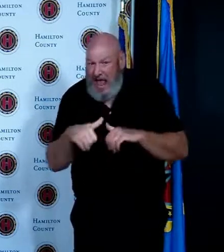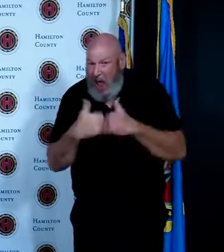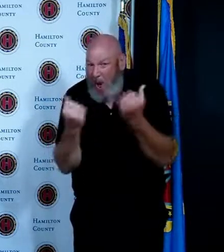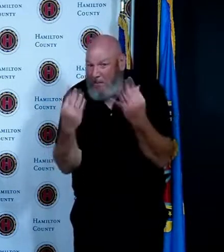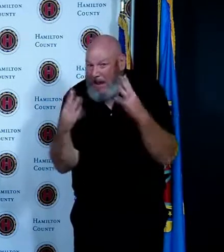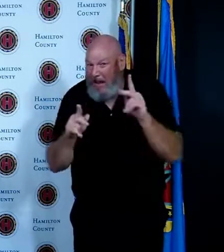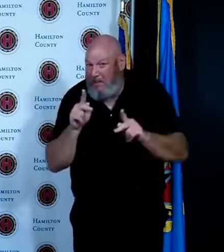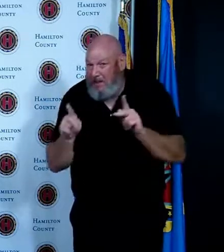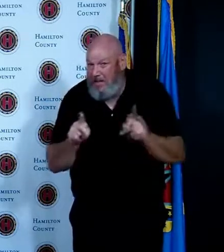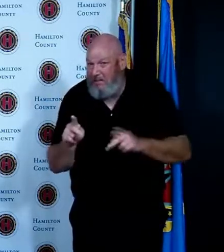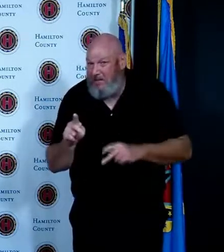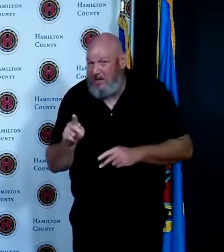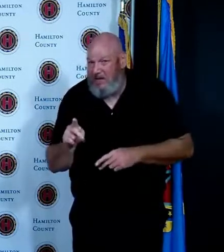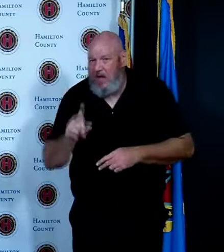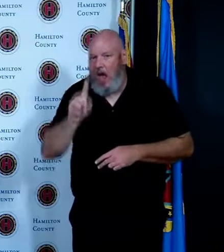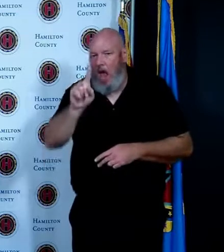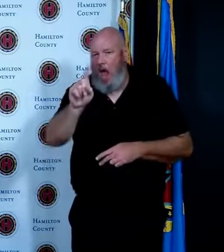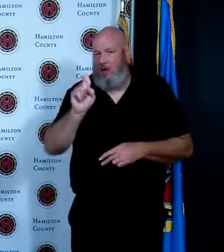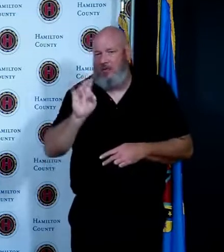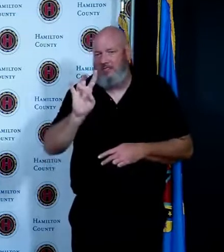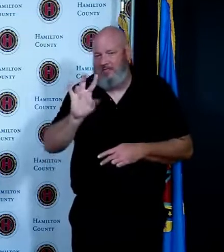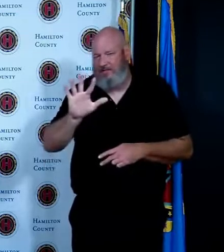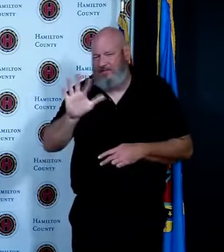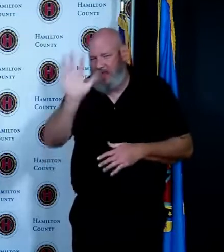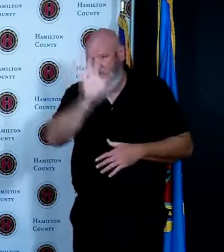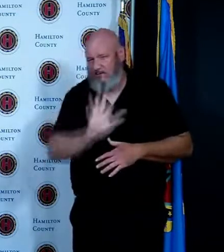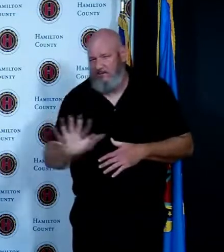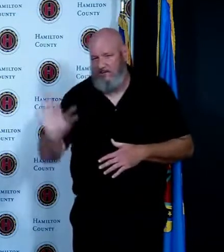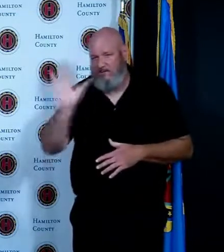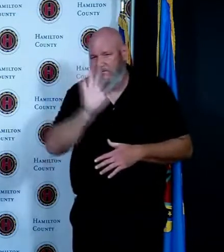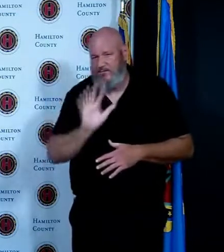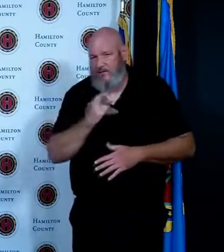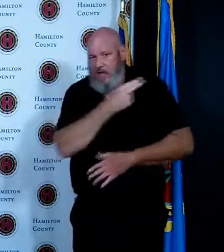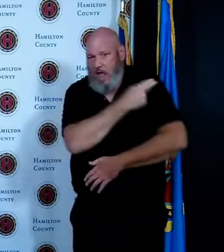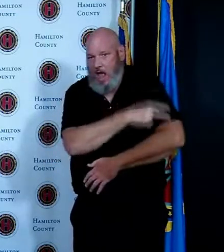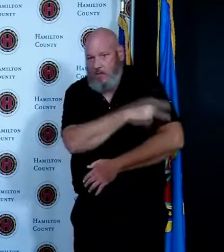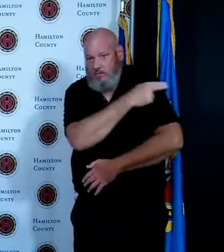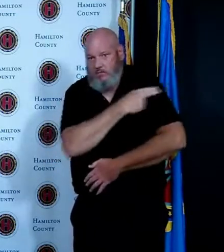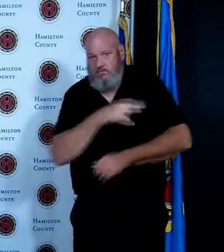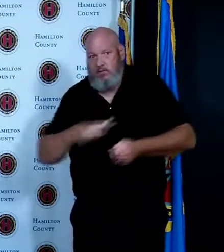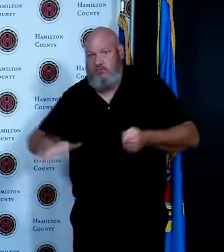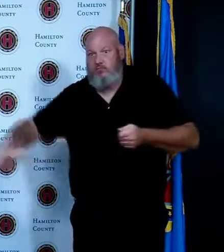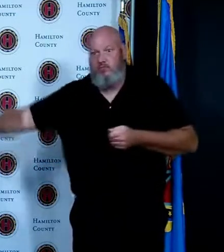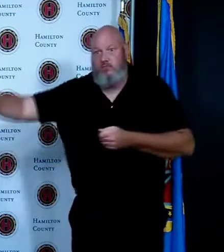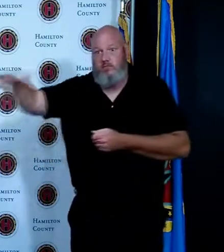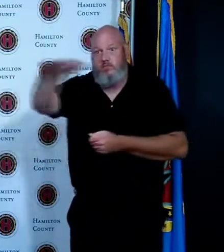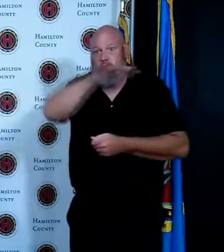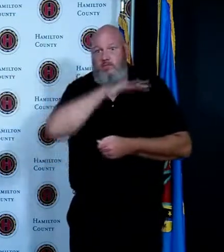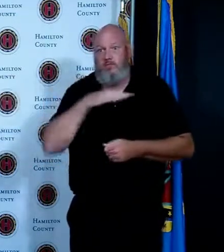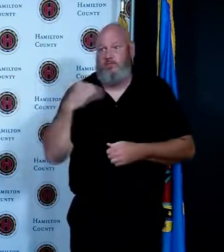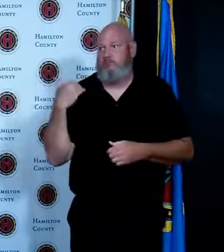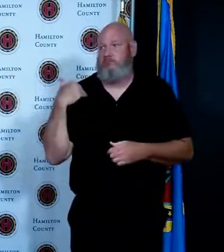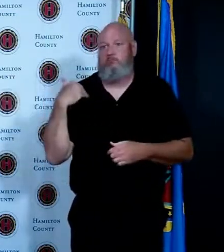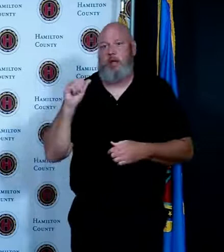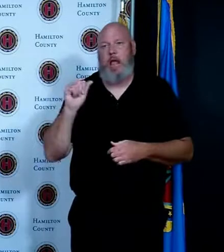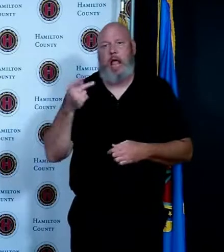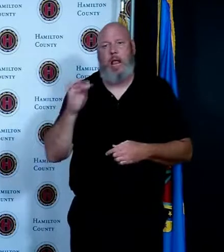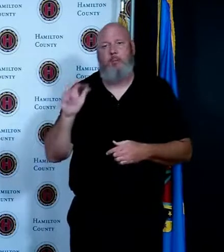175 approximately Hospital administrations at the peak in late April we're at 150 so that's not a good into